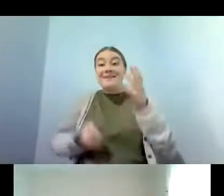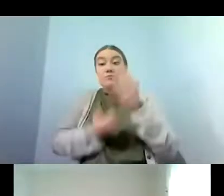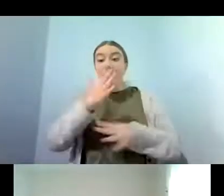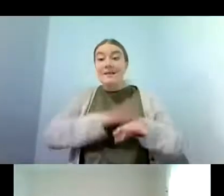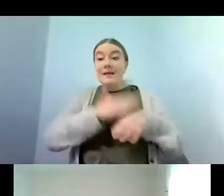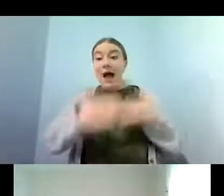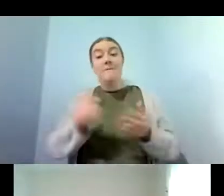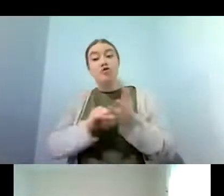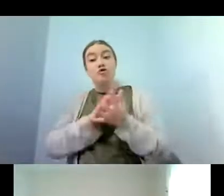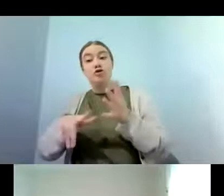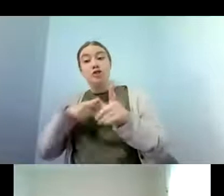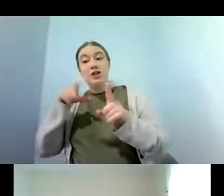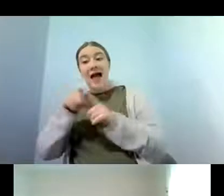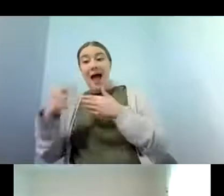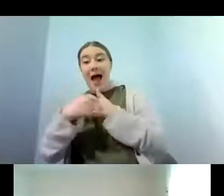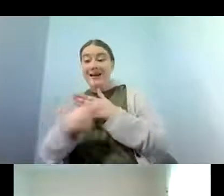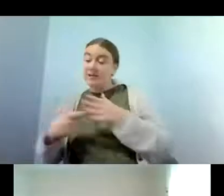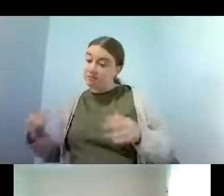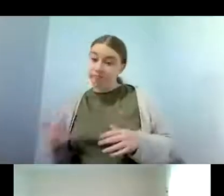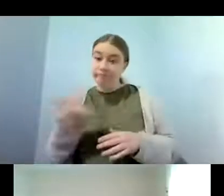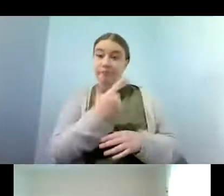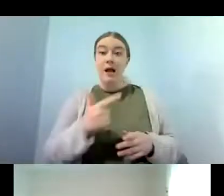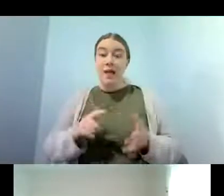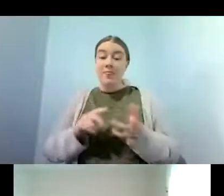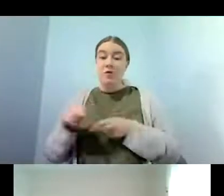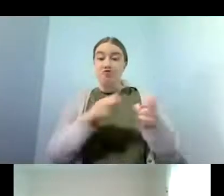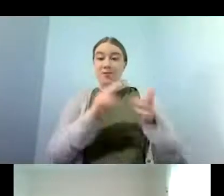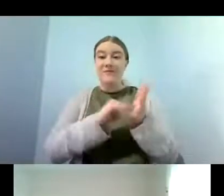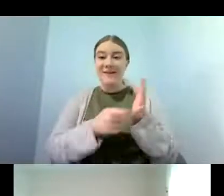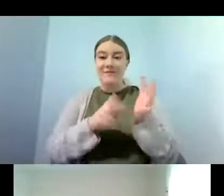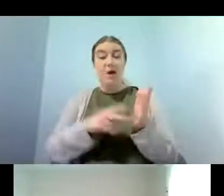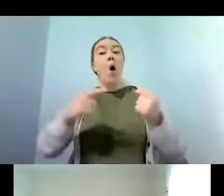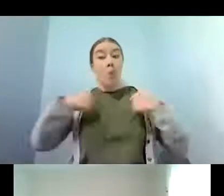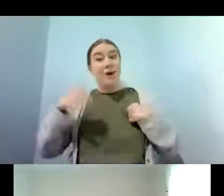to monitor their numbers it's really important for the project to be able to monitor numbers year on